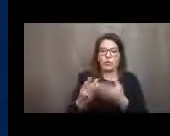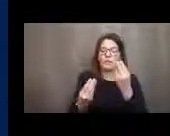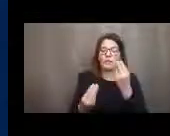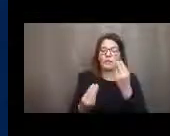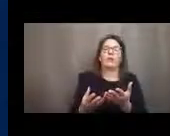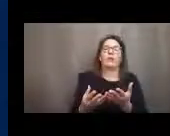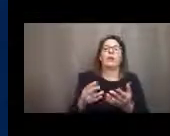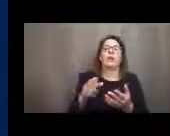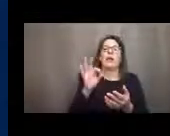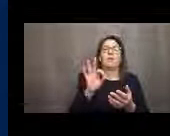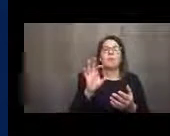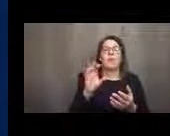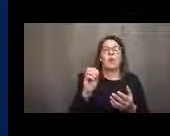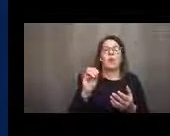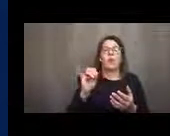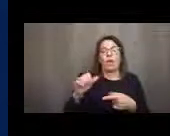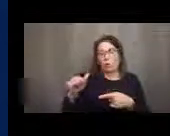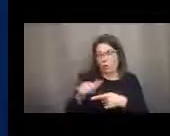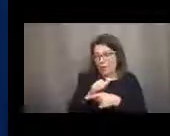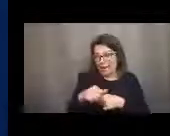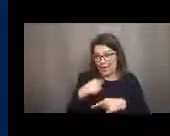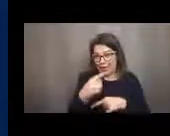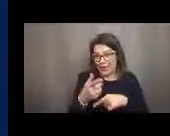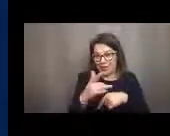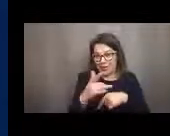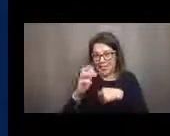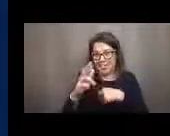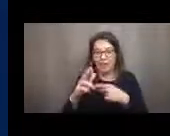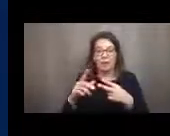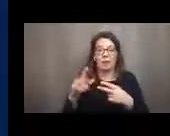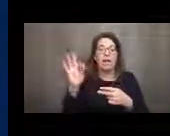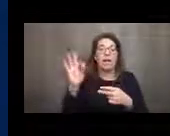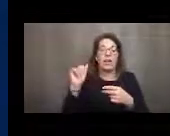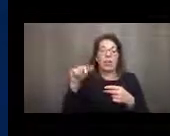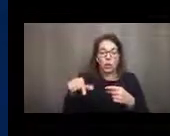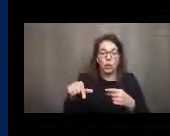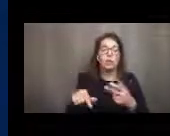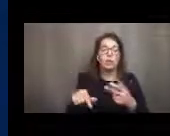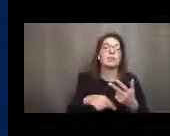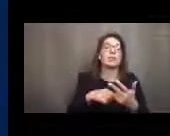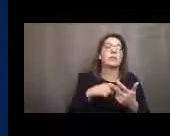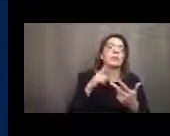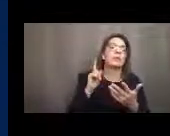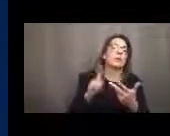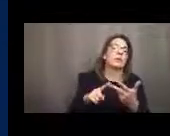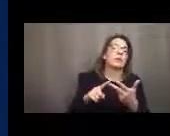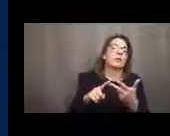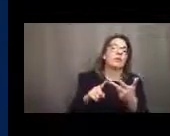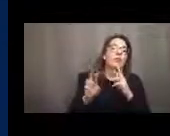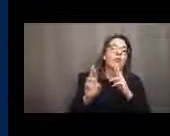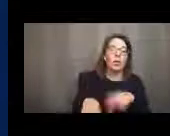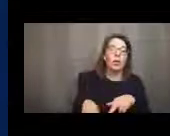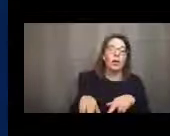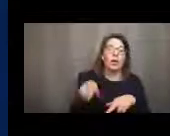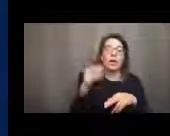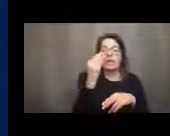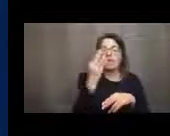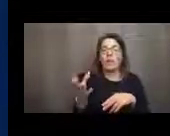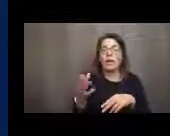including the FCOI training that I told you about, frequently asked questions, reporting information,